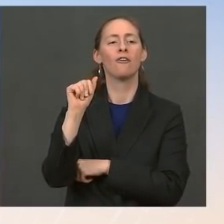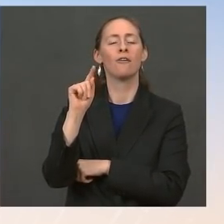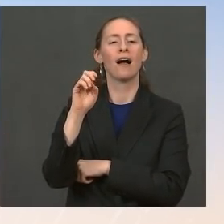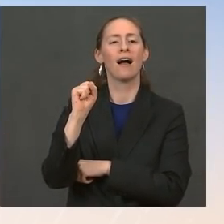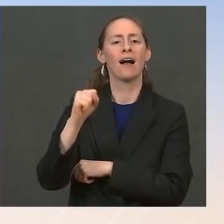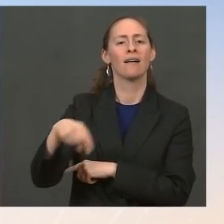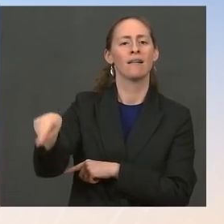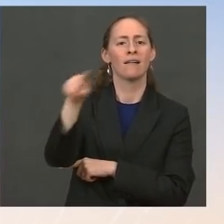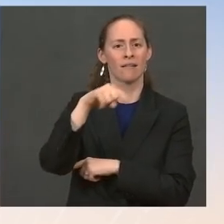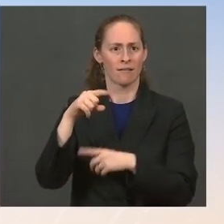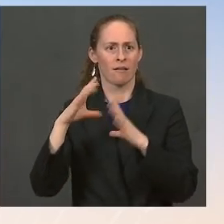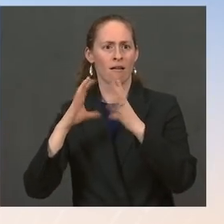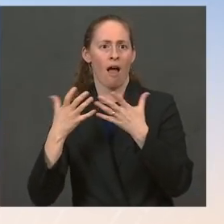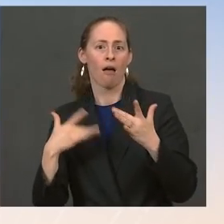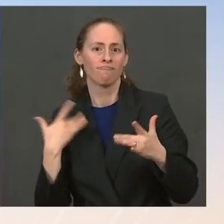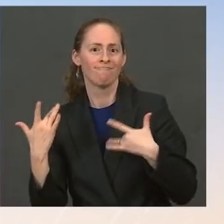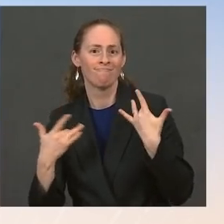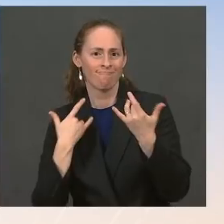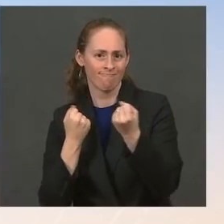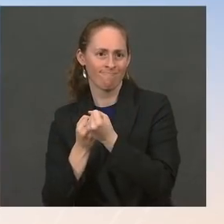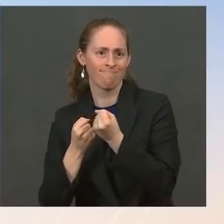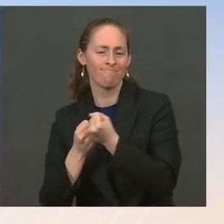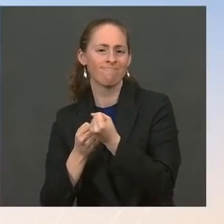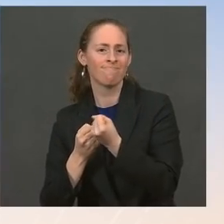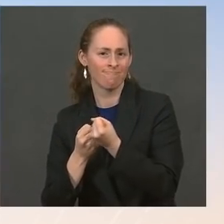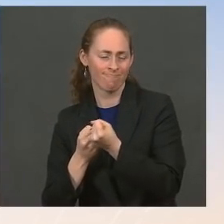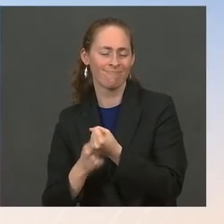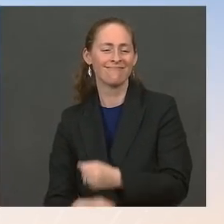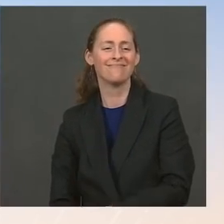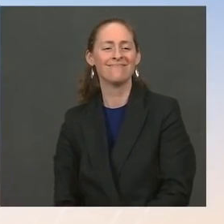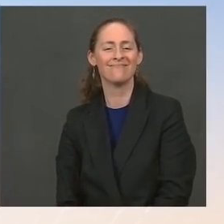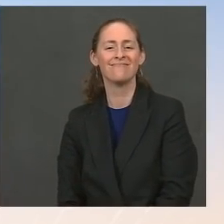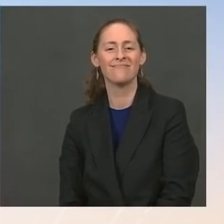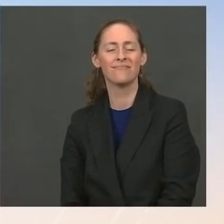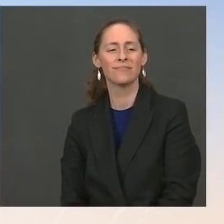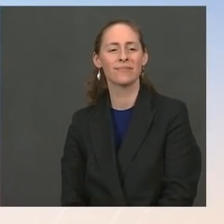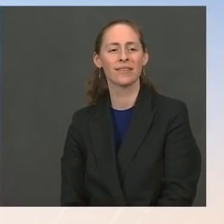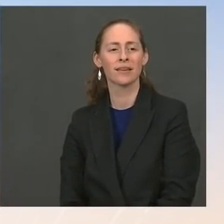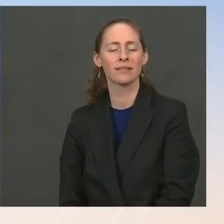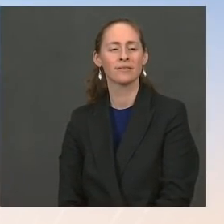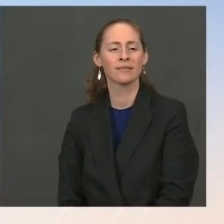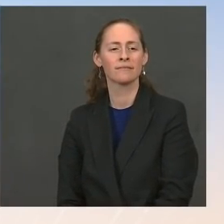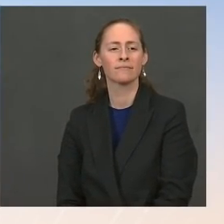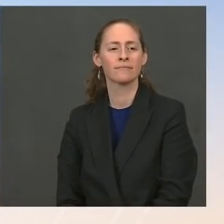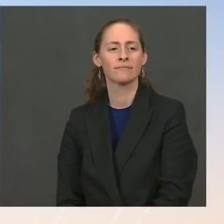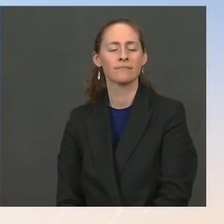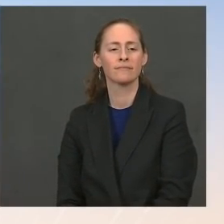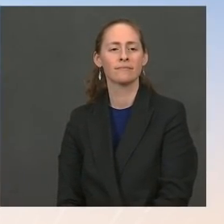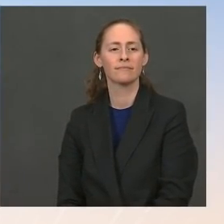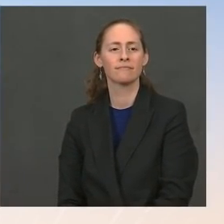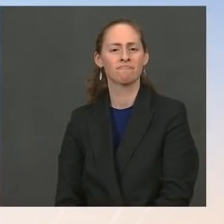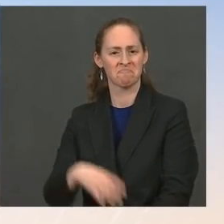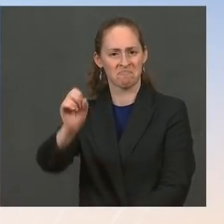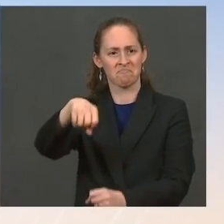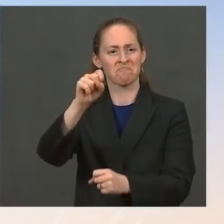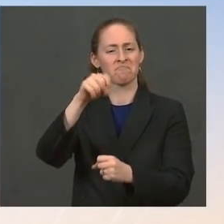who was one of the moderates who was on the borderline, given deficit impacts -- have said they felt comfortable with it because of the expertise